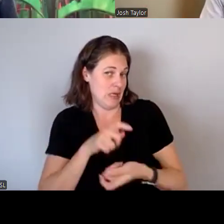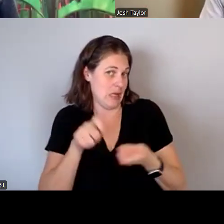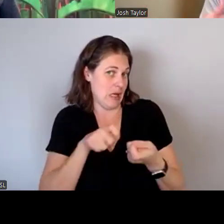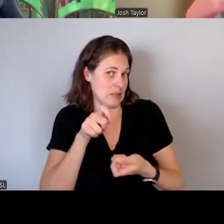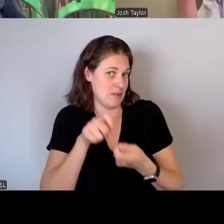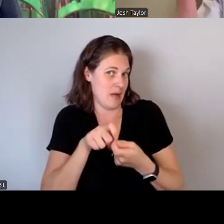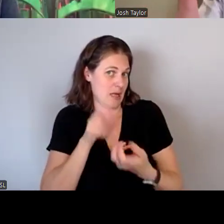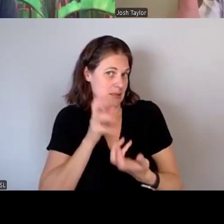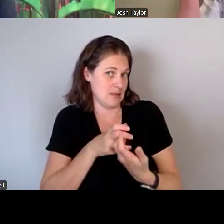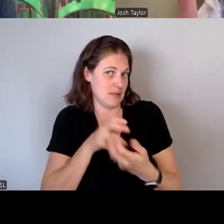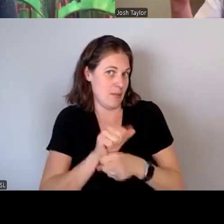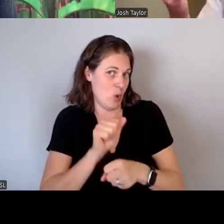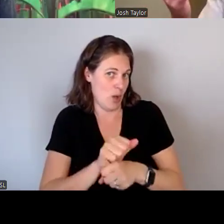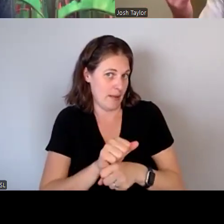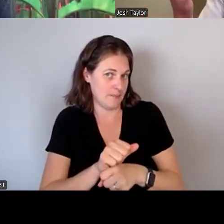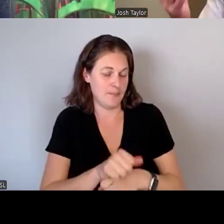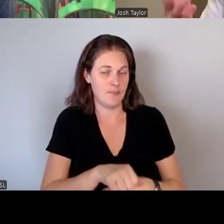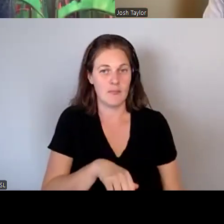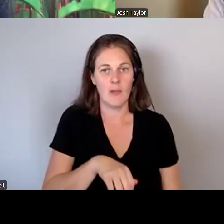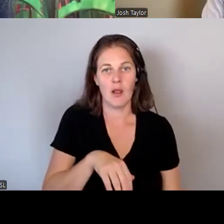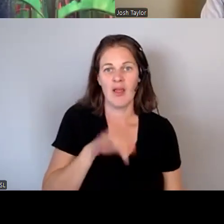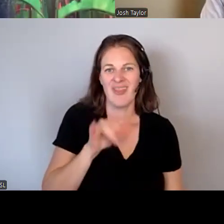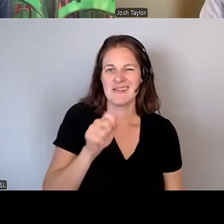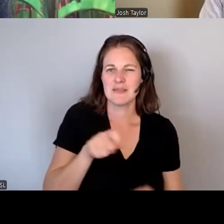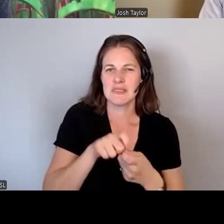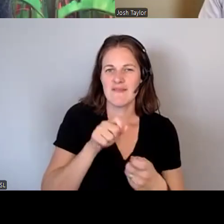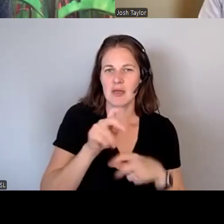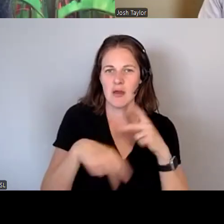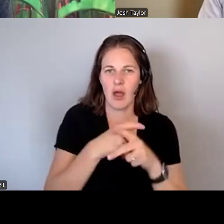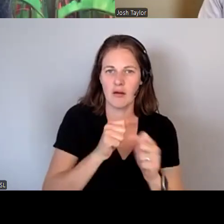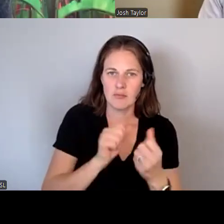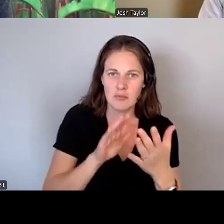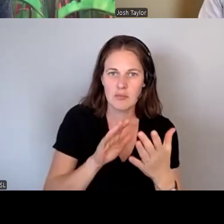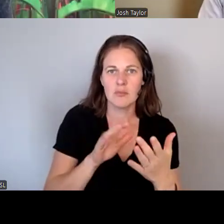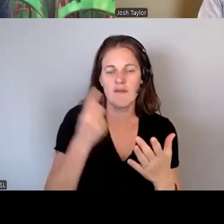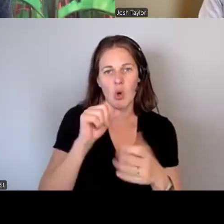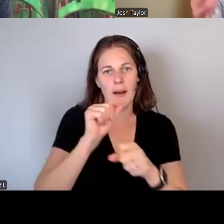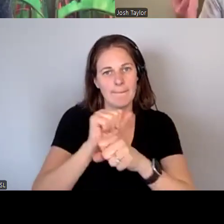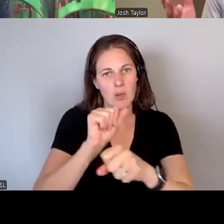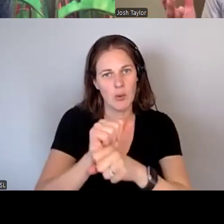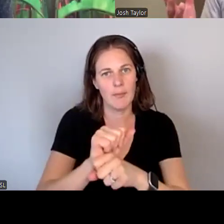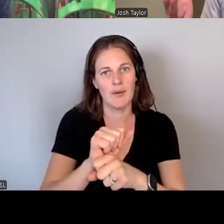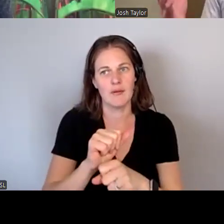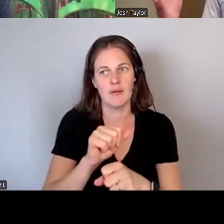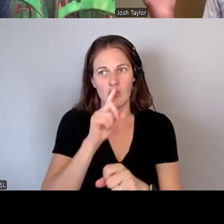So customized employment is a specific kind of approach to employment that really gets at its core use,